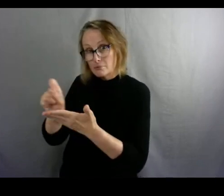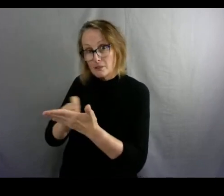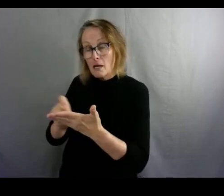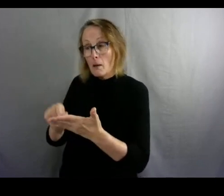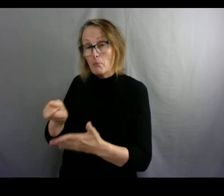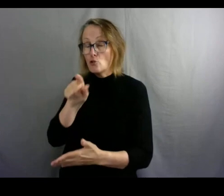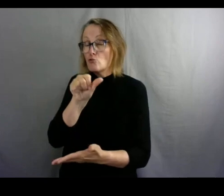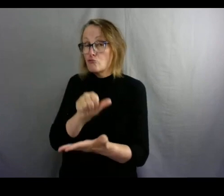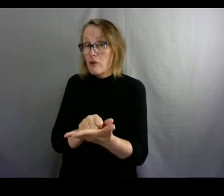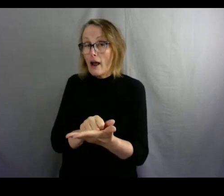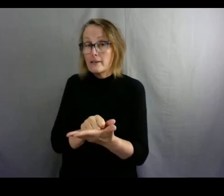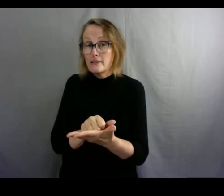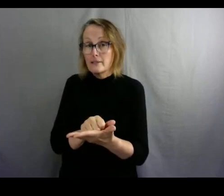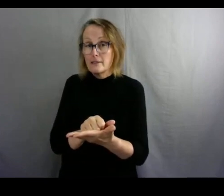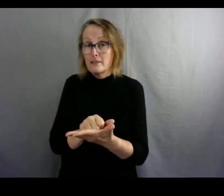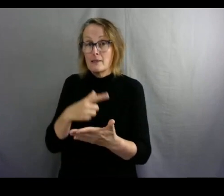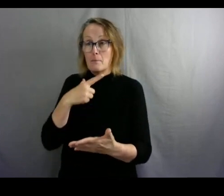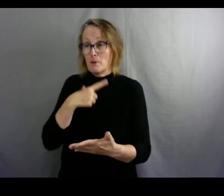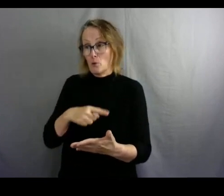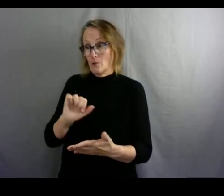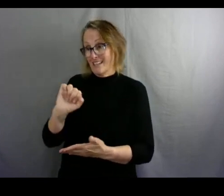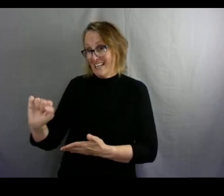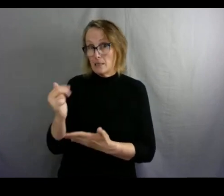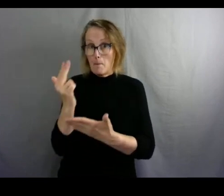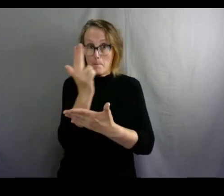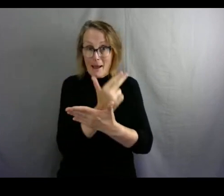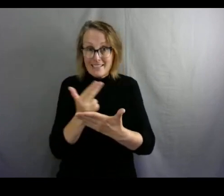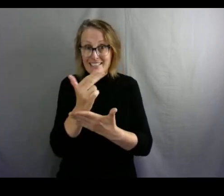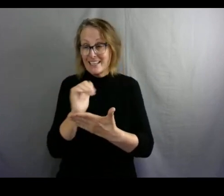the question, but also print for example, the question of quotation is something